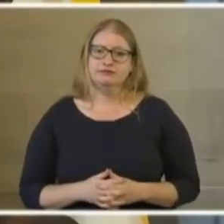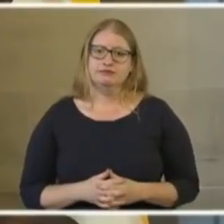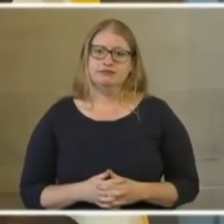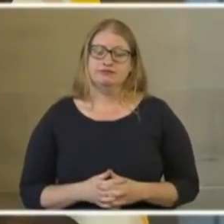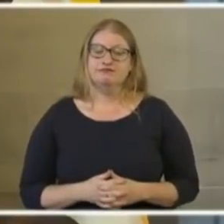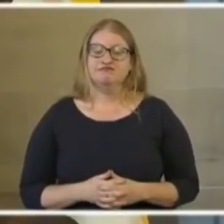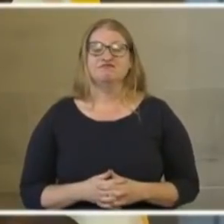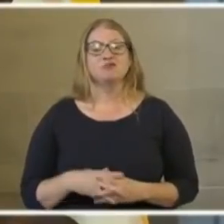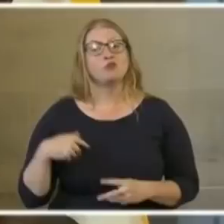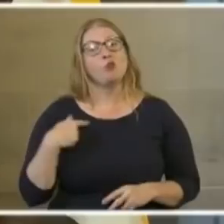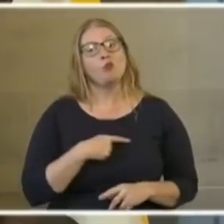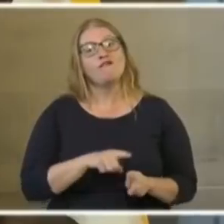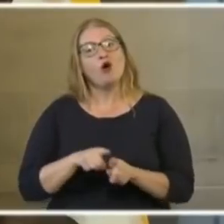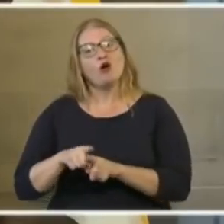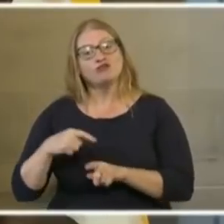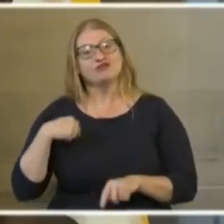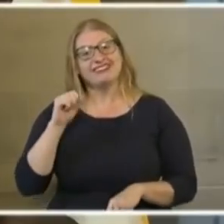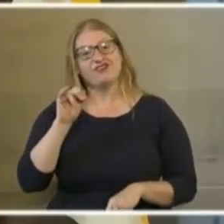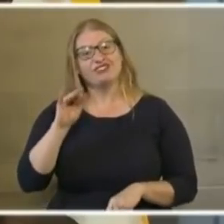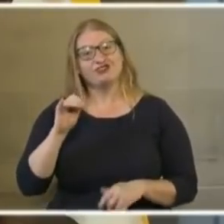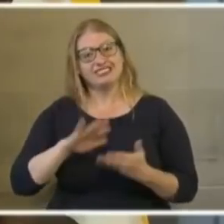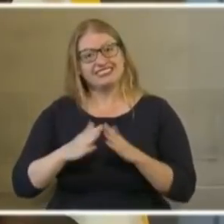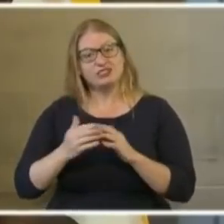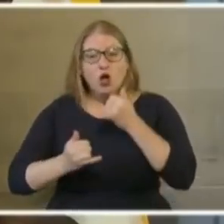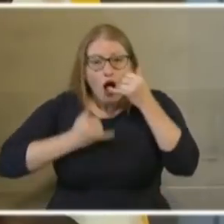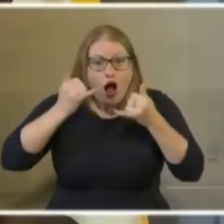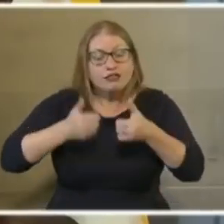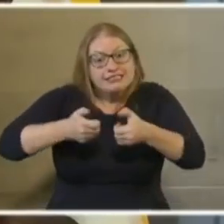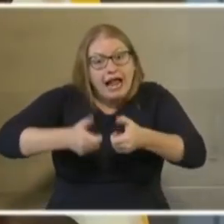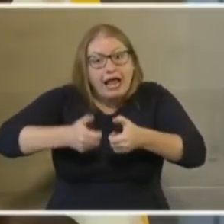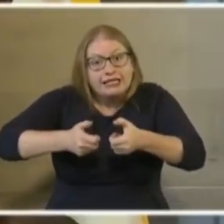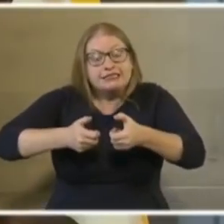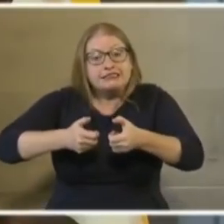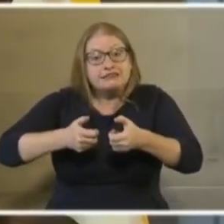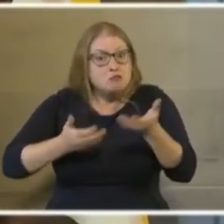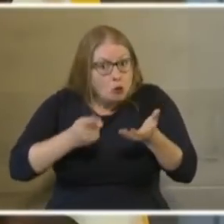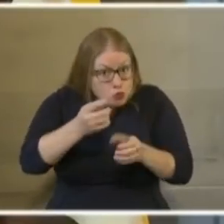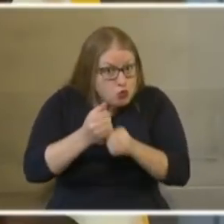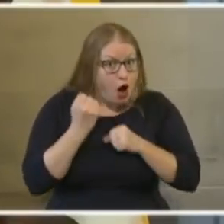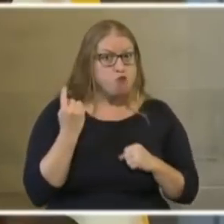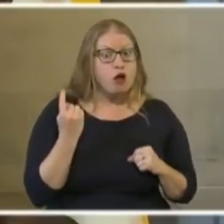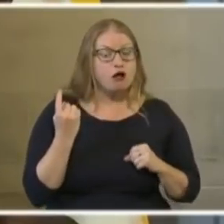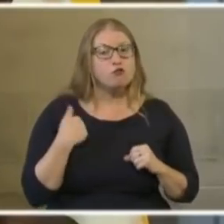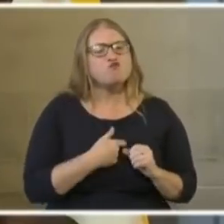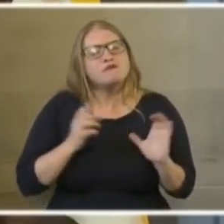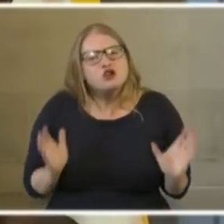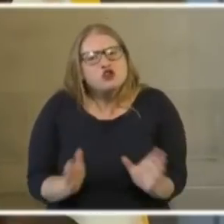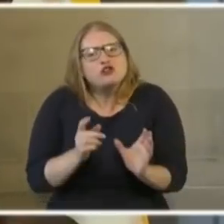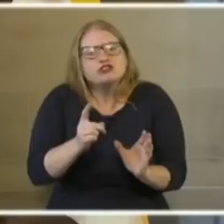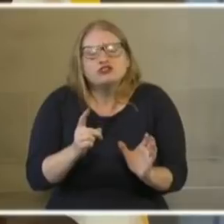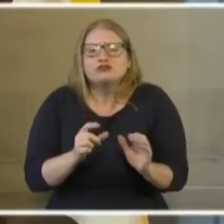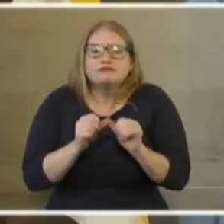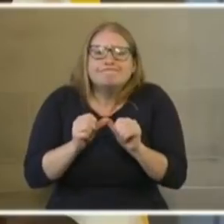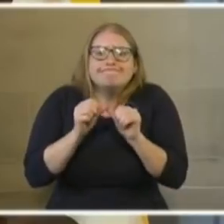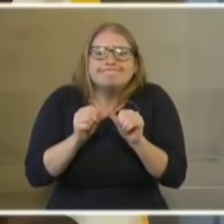COMMUNITIES MOST AFFECTED BY COVID-19. AND YOU MAY HAVE RECEIVED A